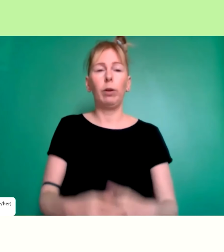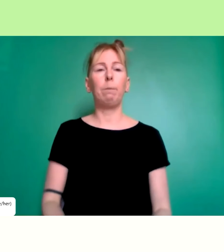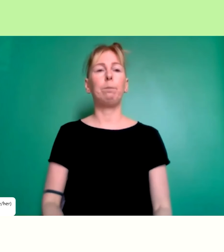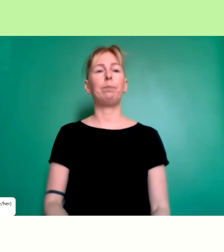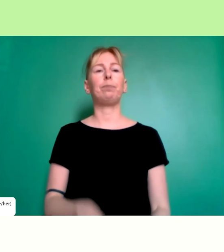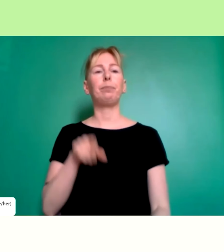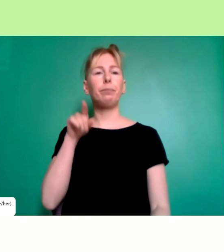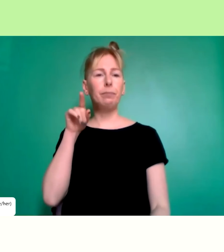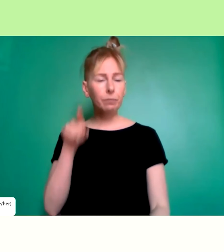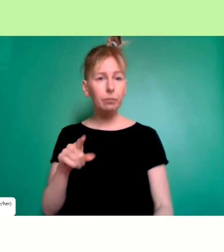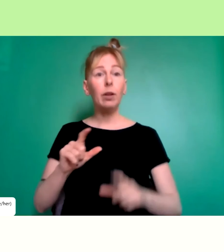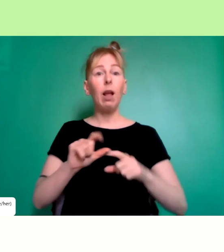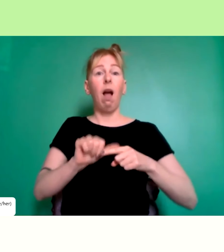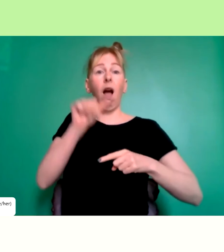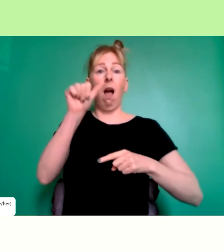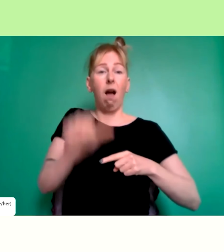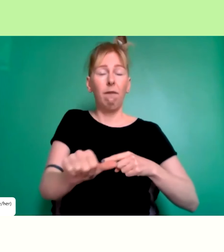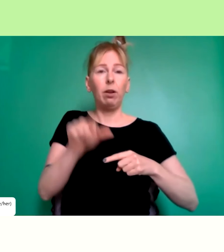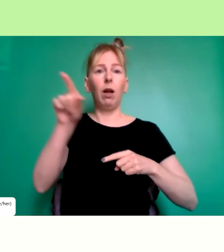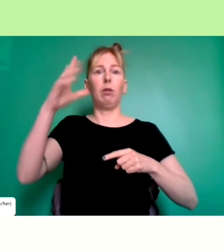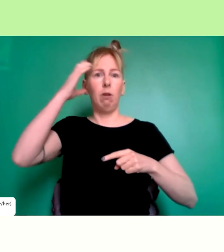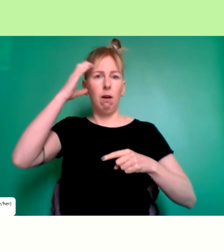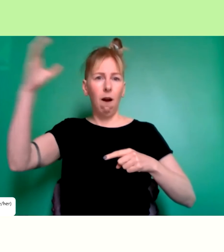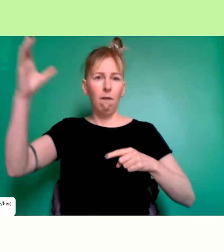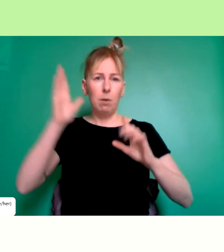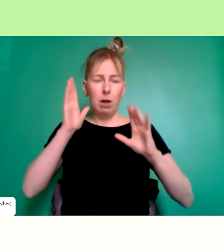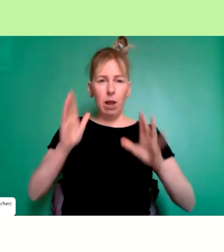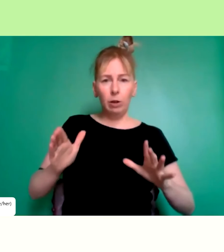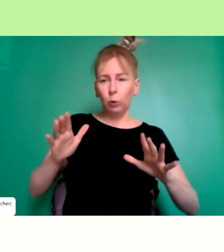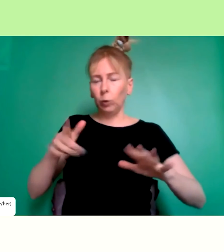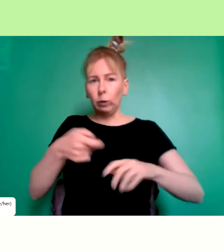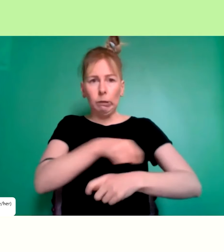the welfare state and support provisions for the country's poorest citizens.